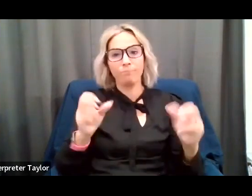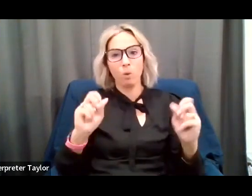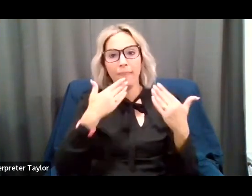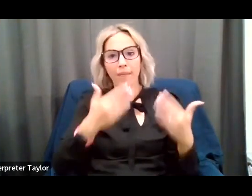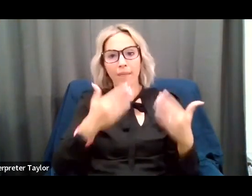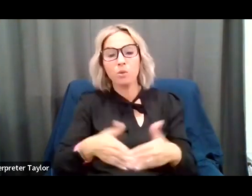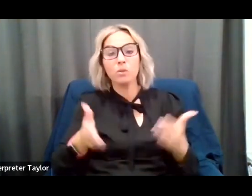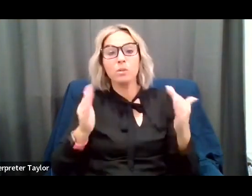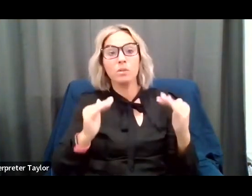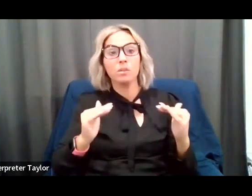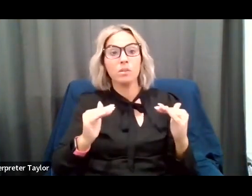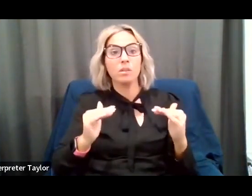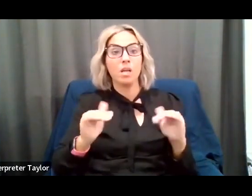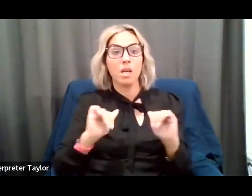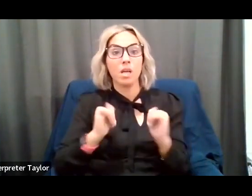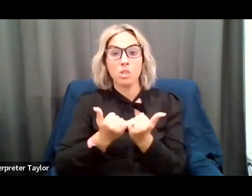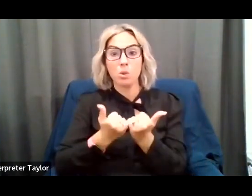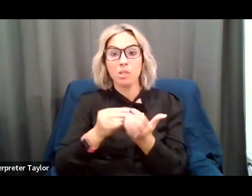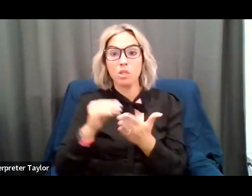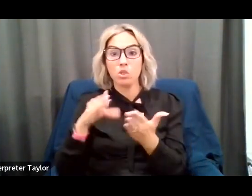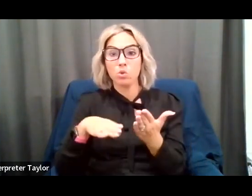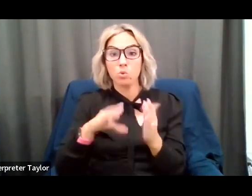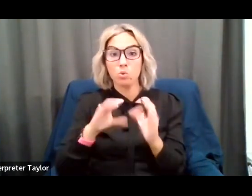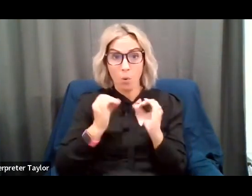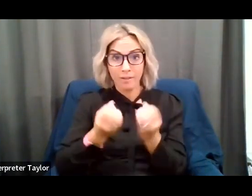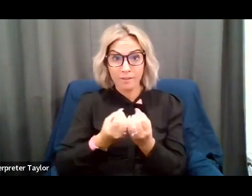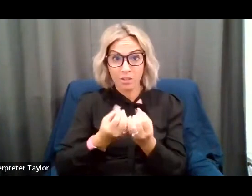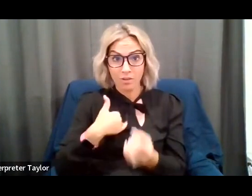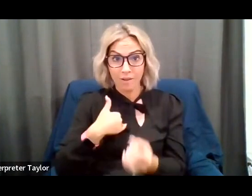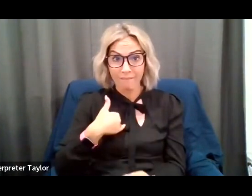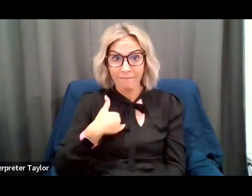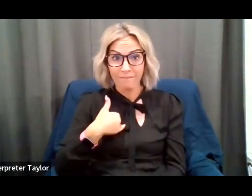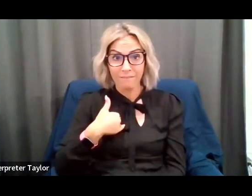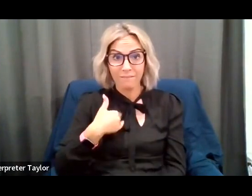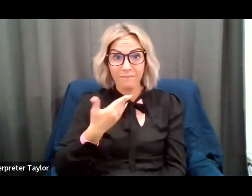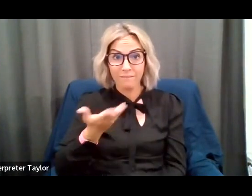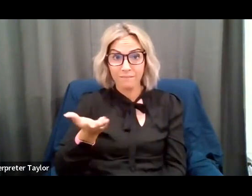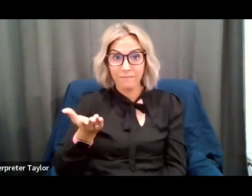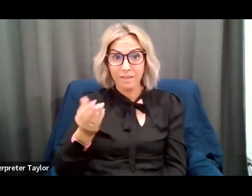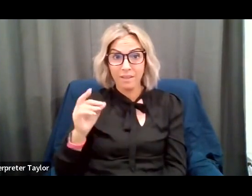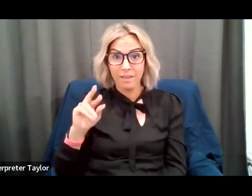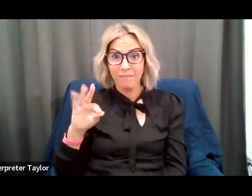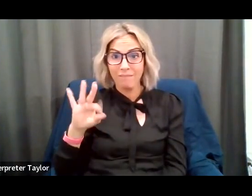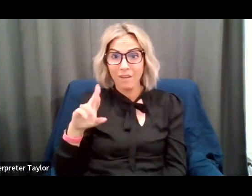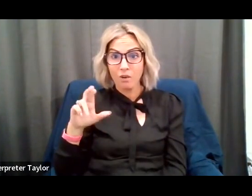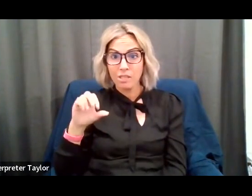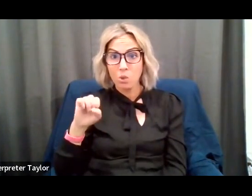Associated Student Organization Diana Ferassoli? She's not here. Okay.